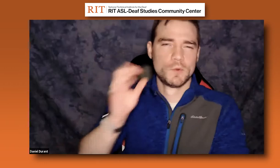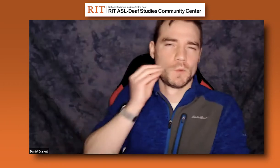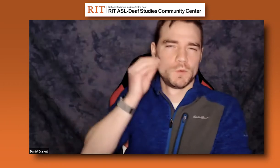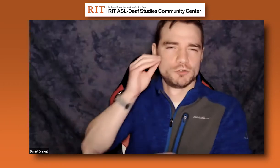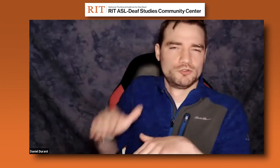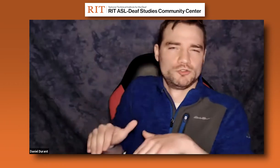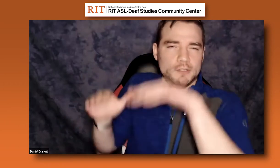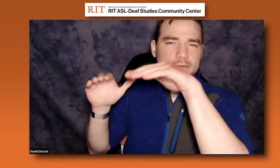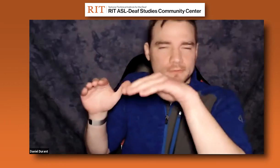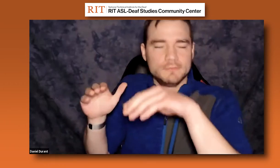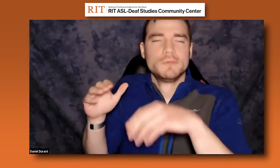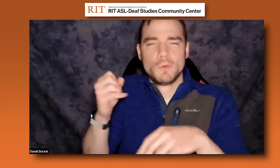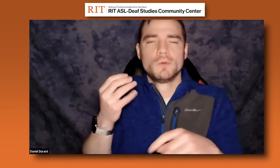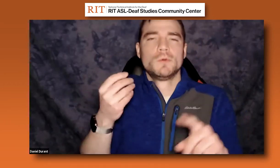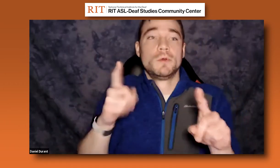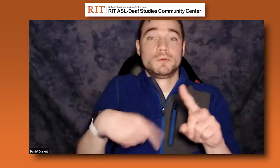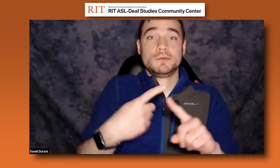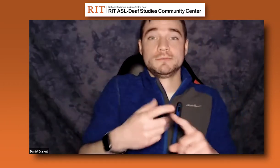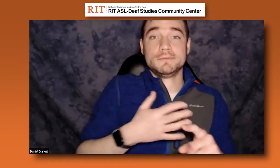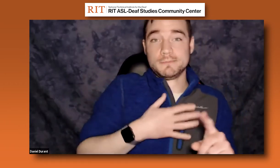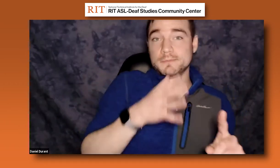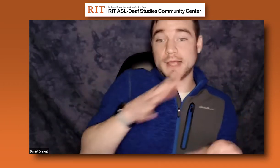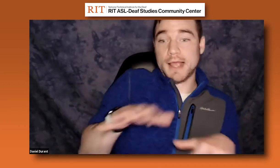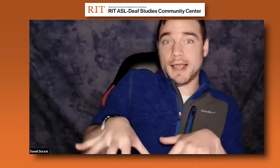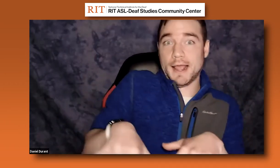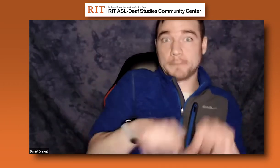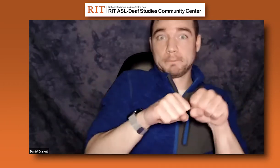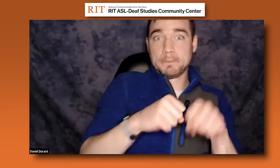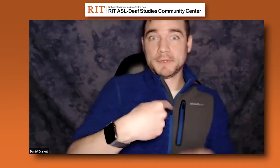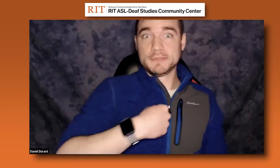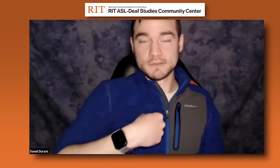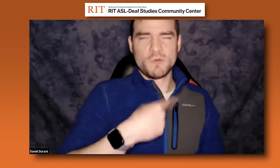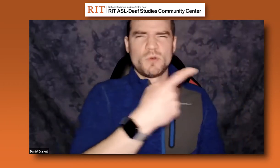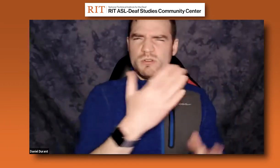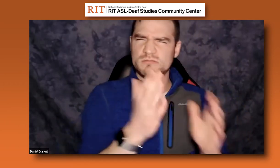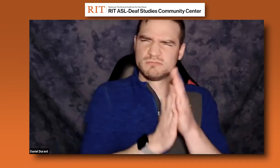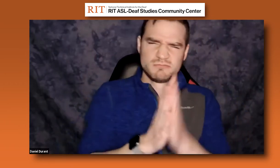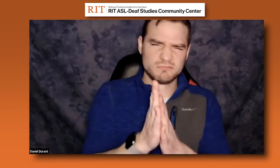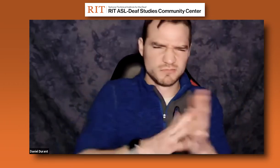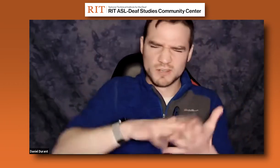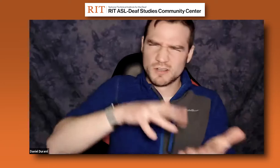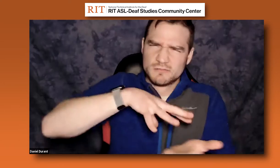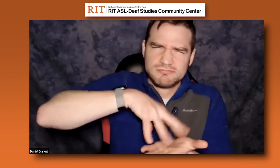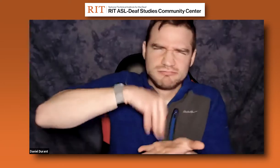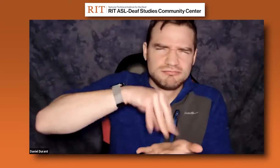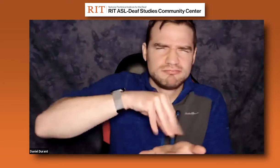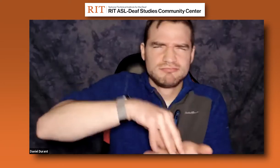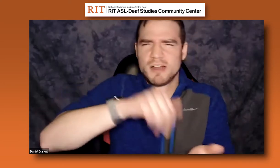They had home signs as they were growing up. But when my mom adopted me, she was so motivated